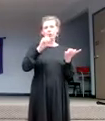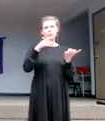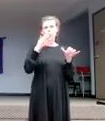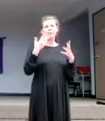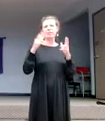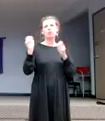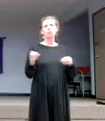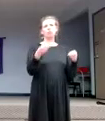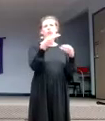slide. I looked on.